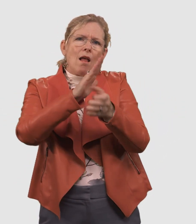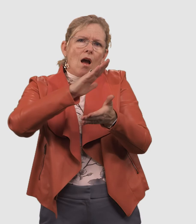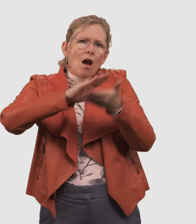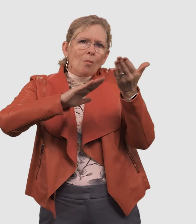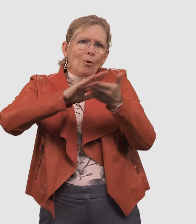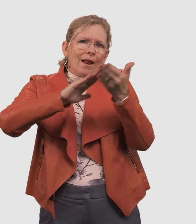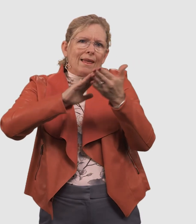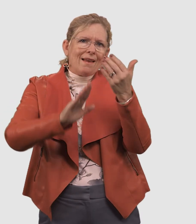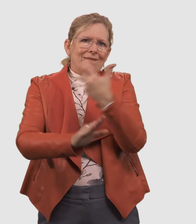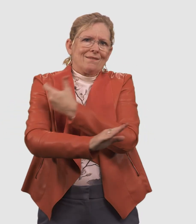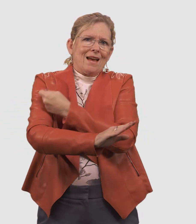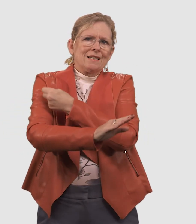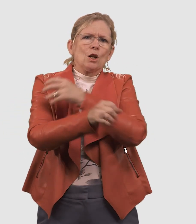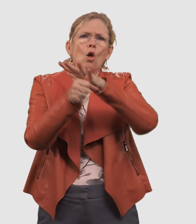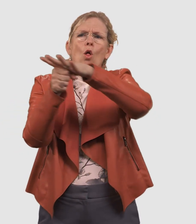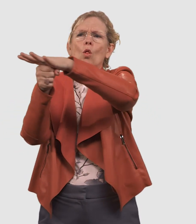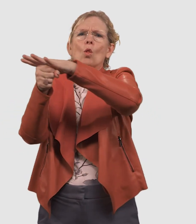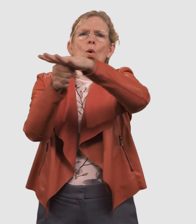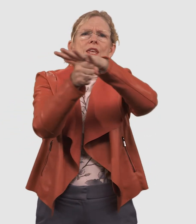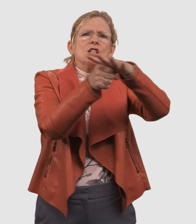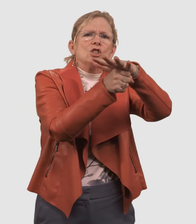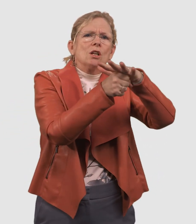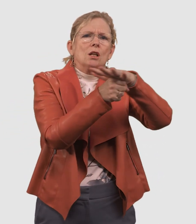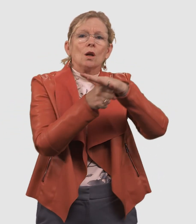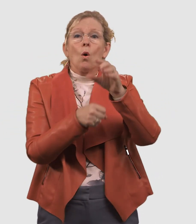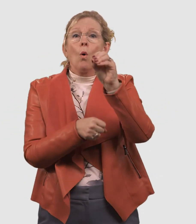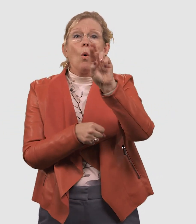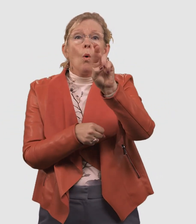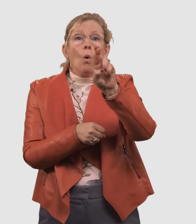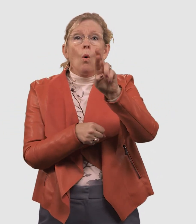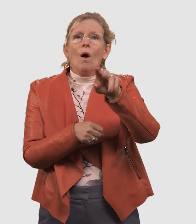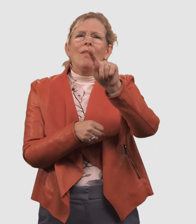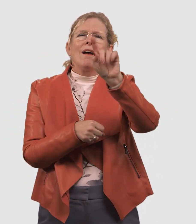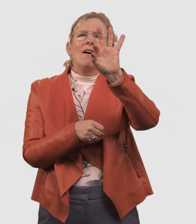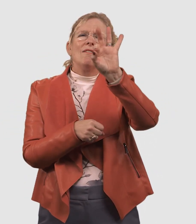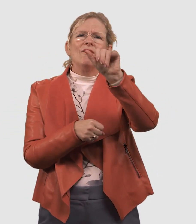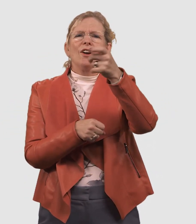should check New York State-operated vaccination locations